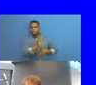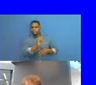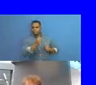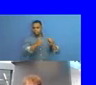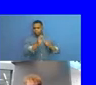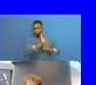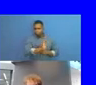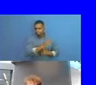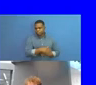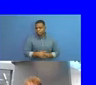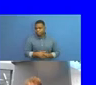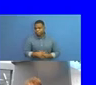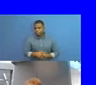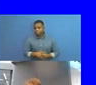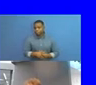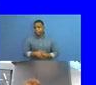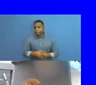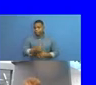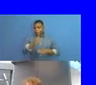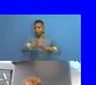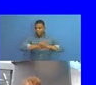that helps you to come to conclusions. It's good to have a reporter